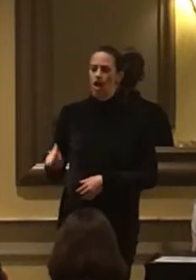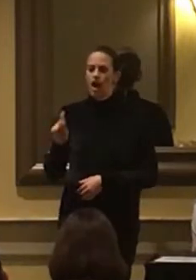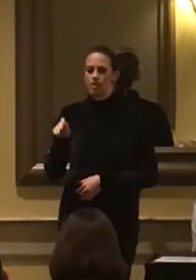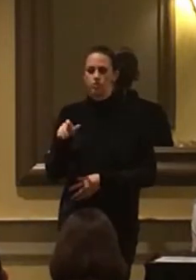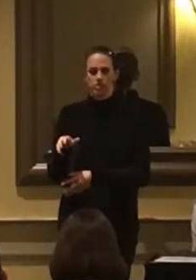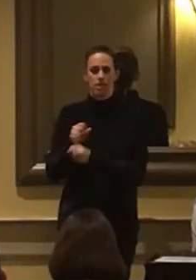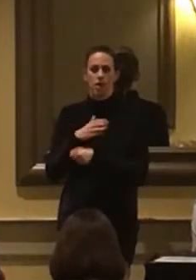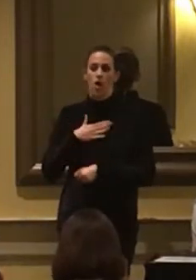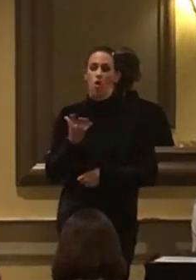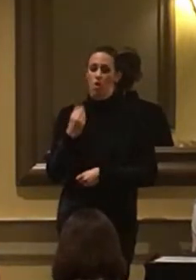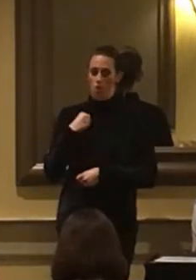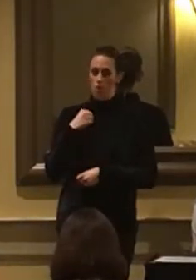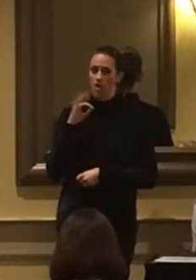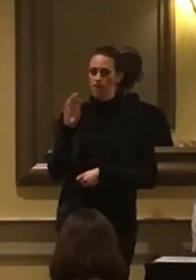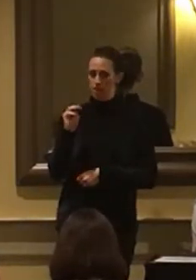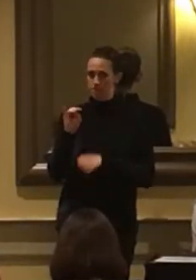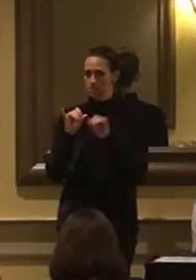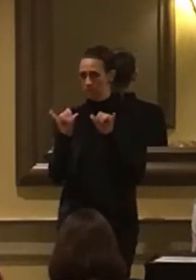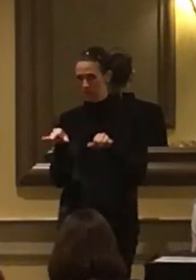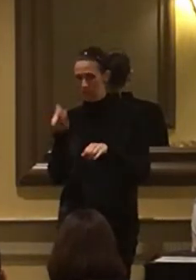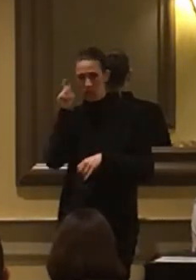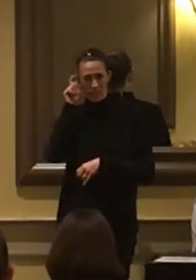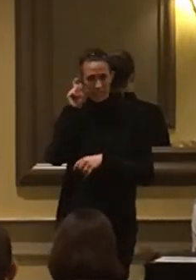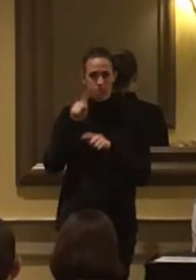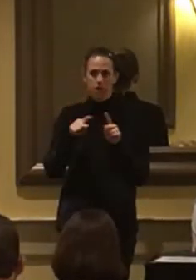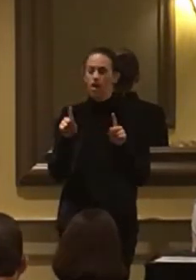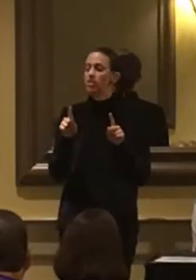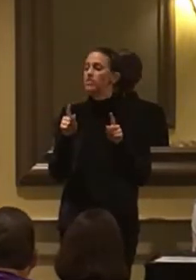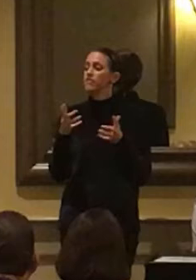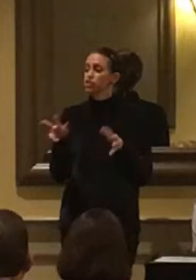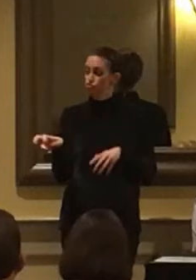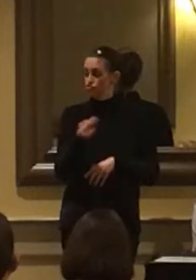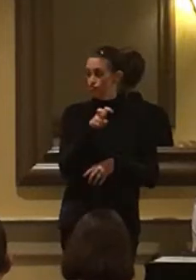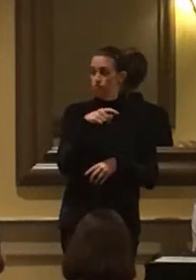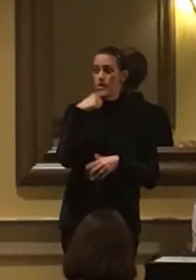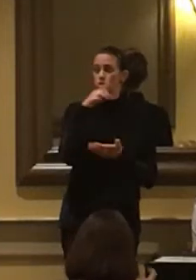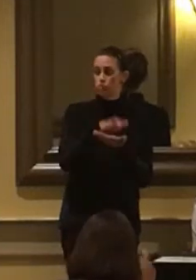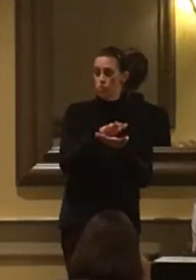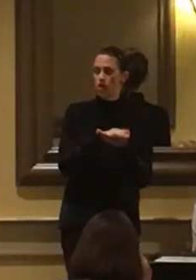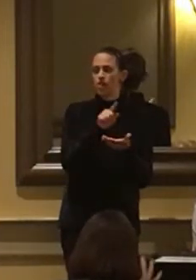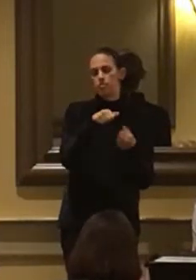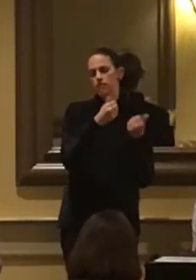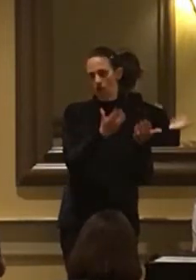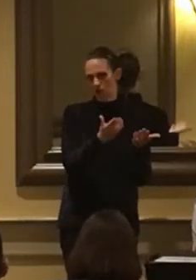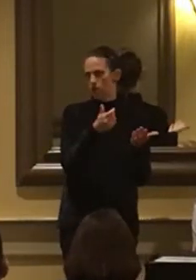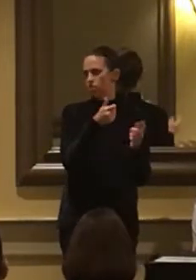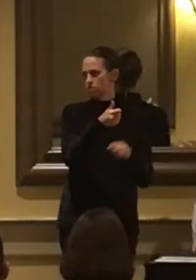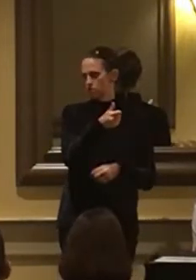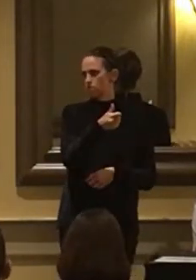but when I switched to (UNKNOWN), they provided me that stuff. So it was like helping a lot. And then going into middle school,